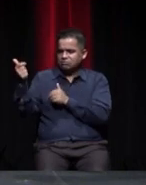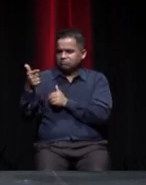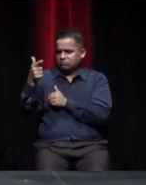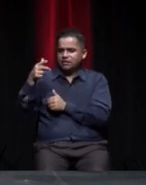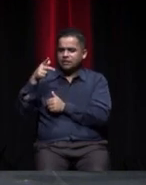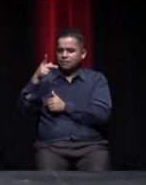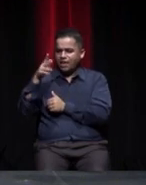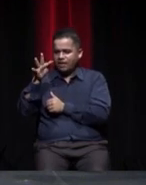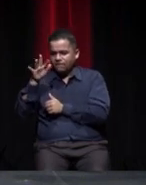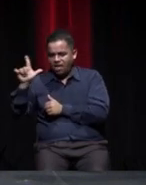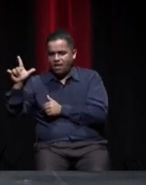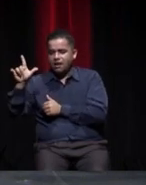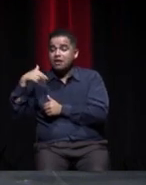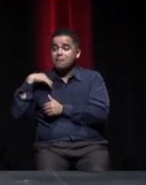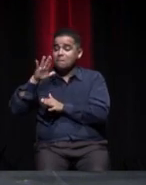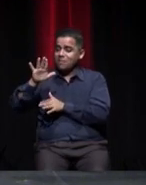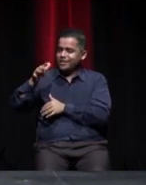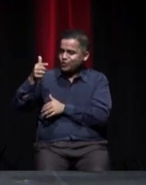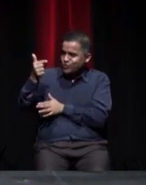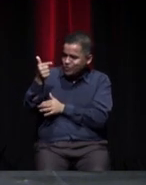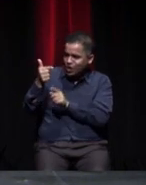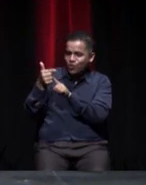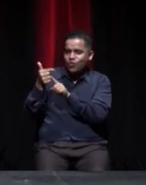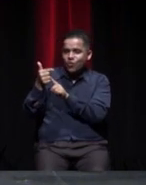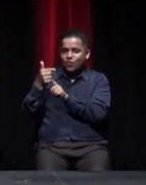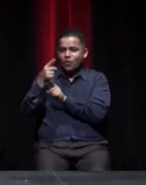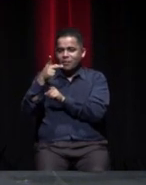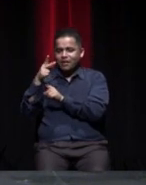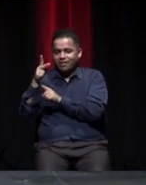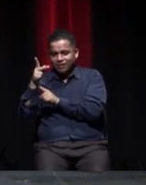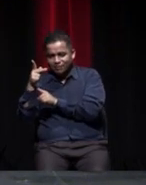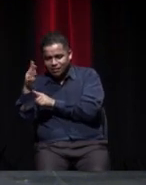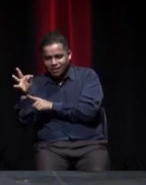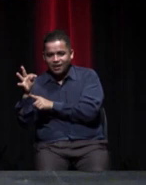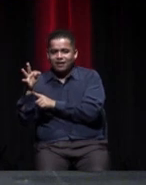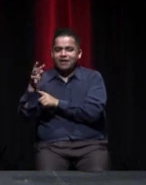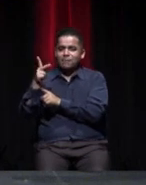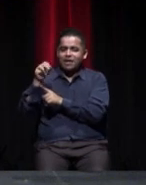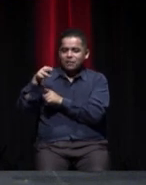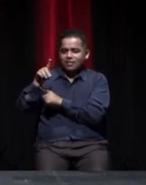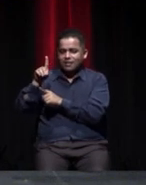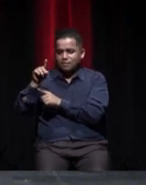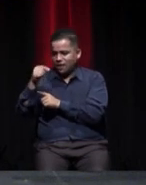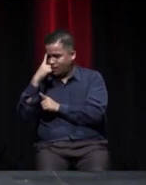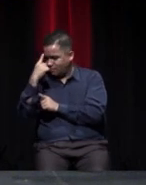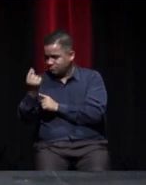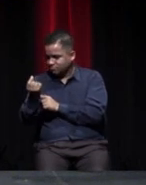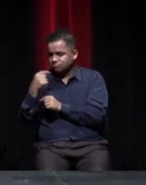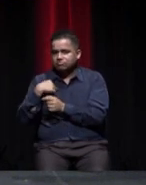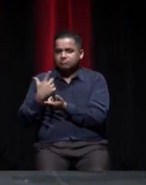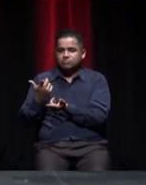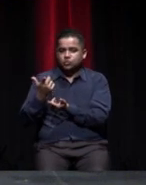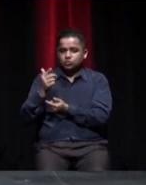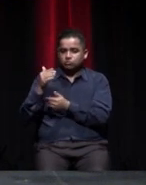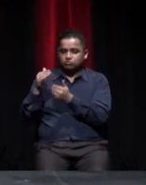And the second place was between PT and PMDB. When PMDB went to the second round, but PT didn't.